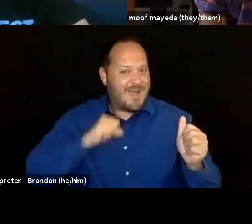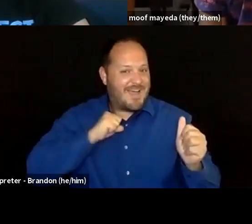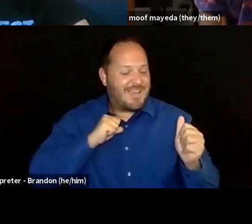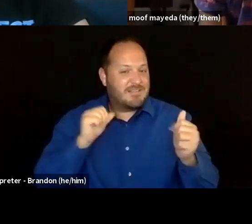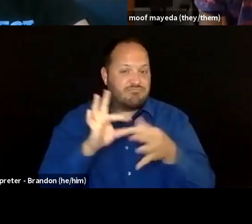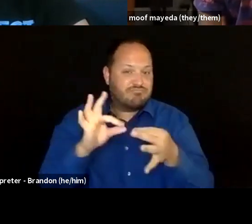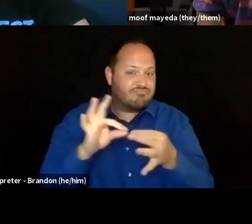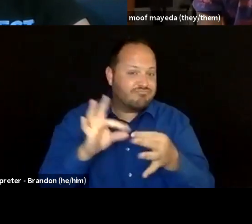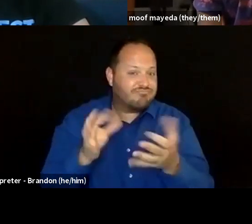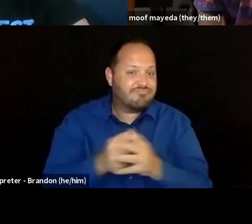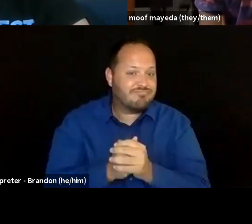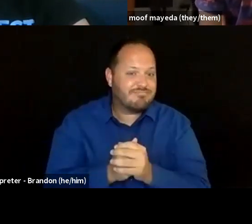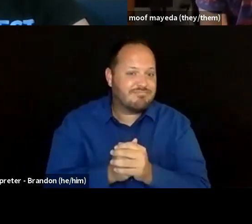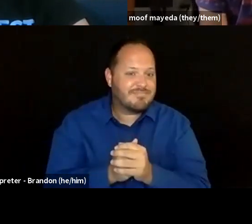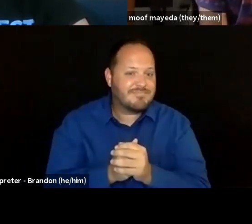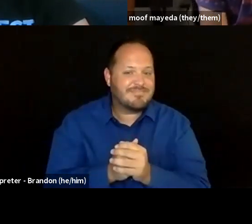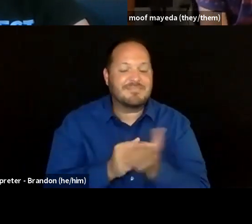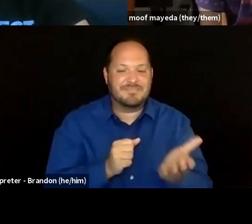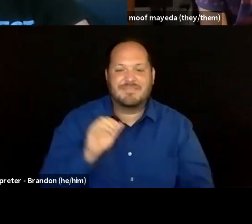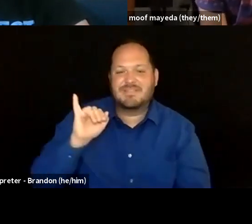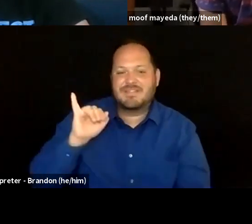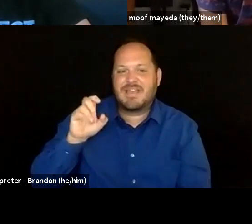join my organization in those celebrations.